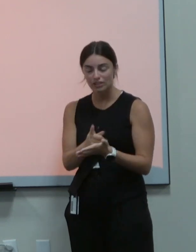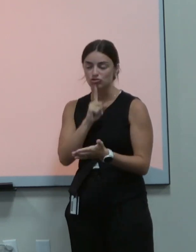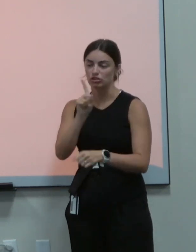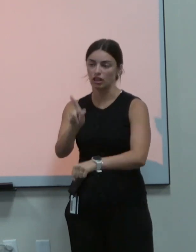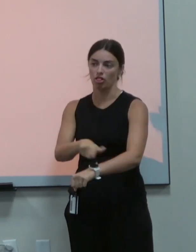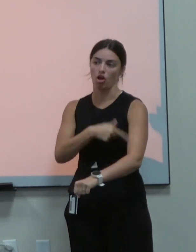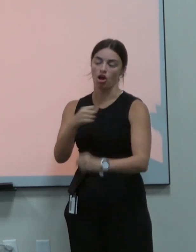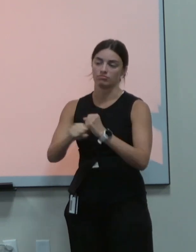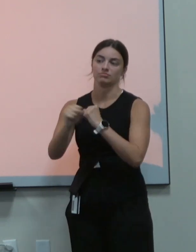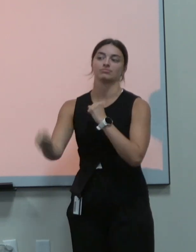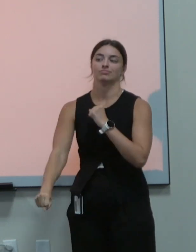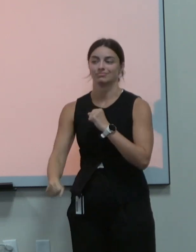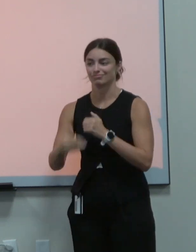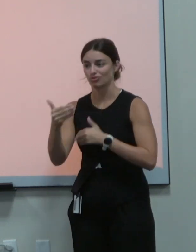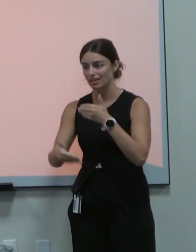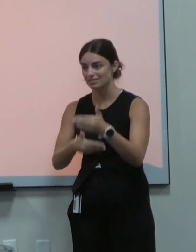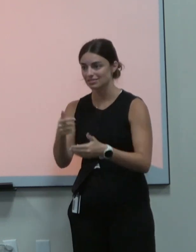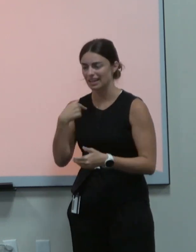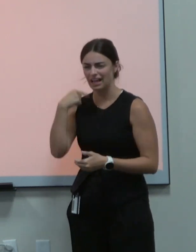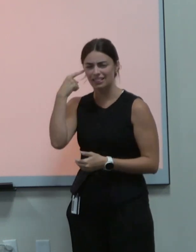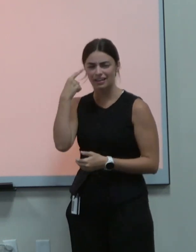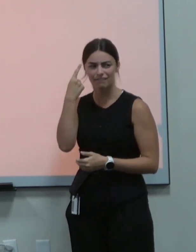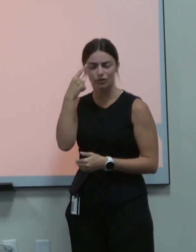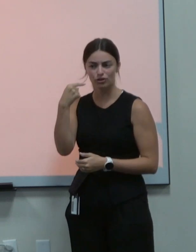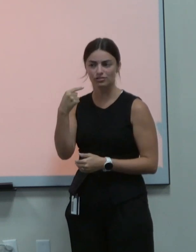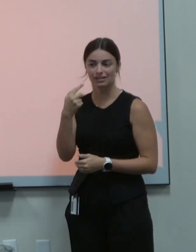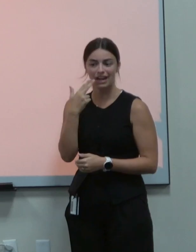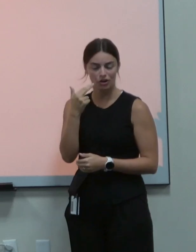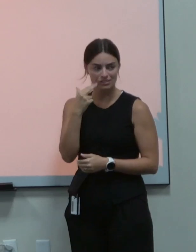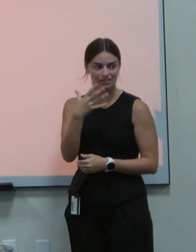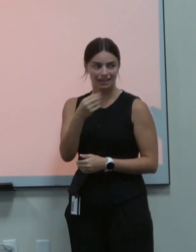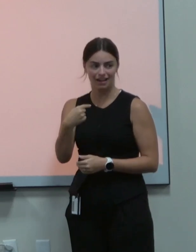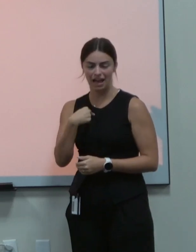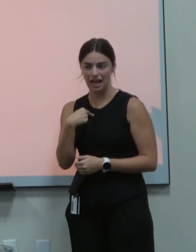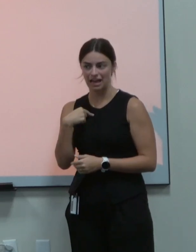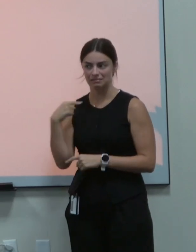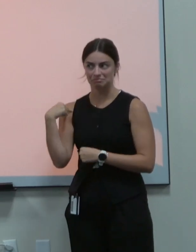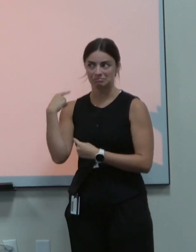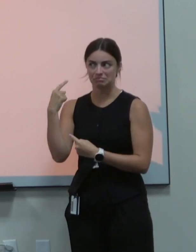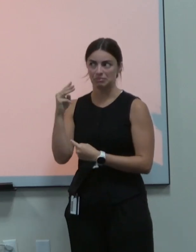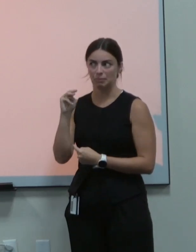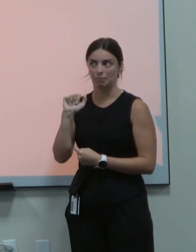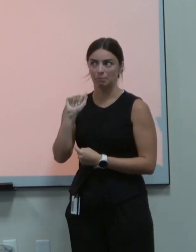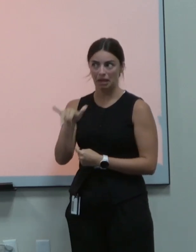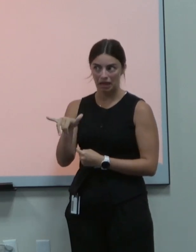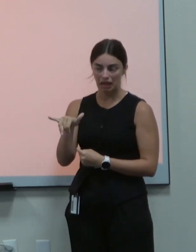I believe it took me and Harrison about since May and then it got approved in July.